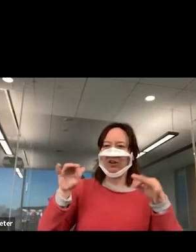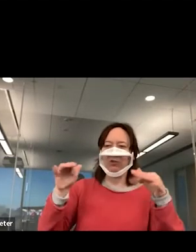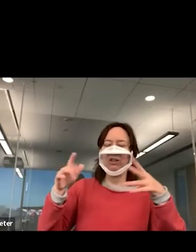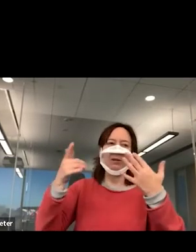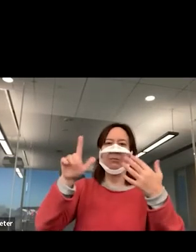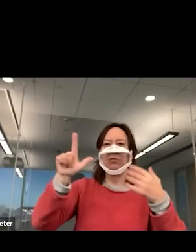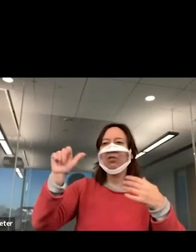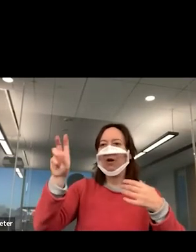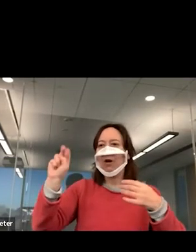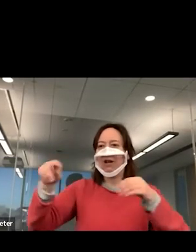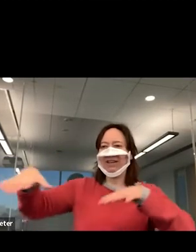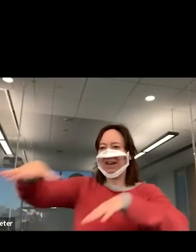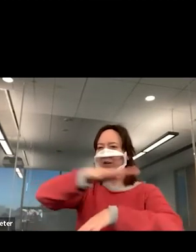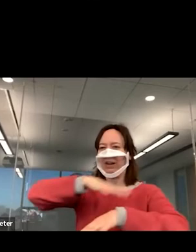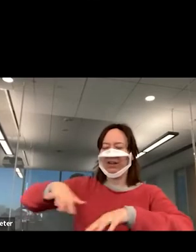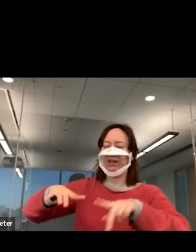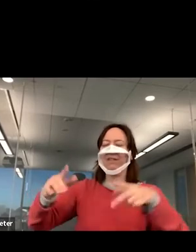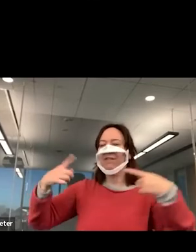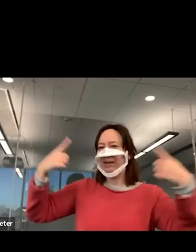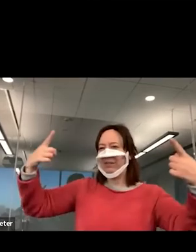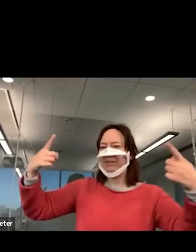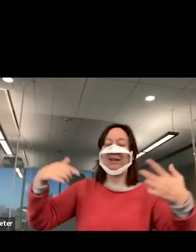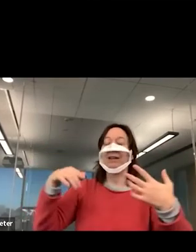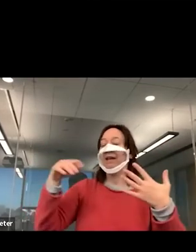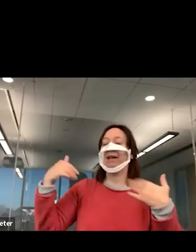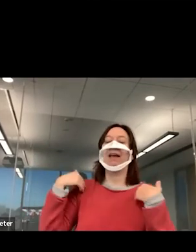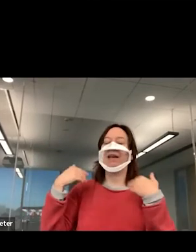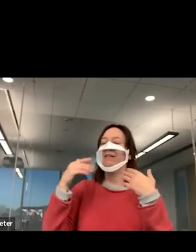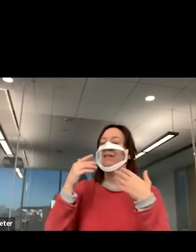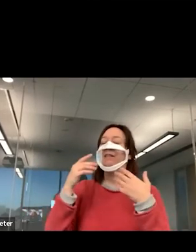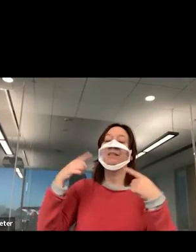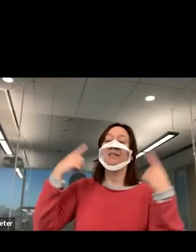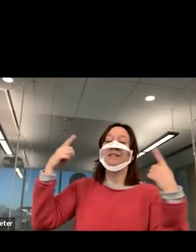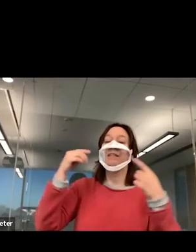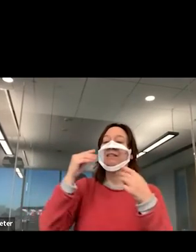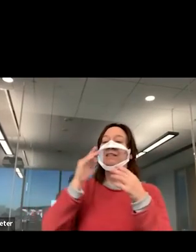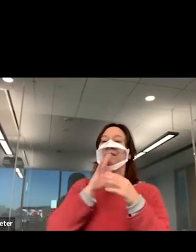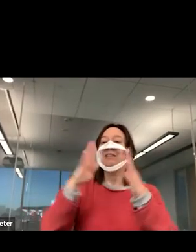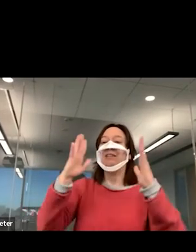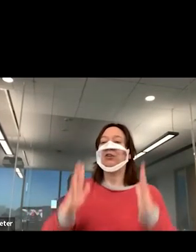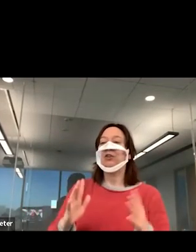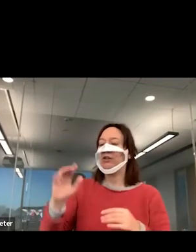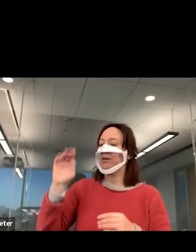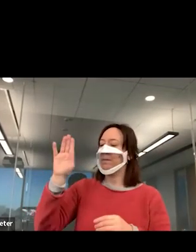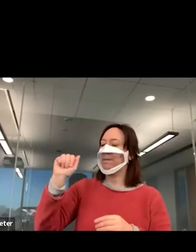patti labelle singing and it was it was amazing it was and it was hot as hell let me tell you and uh